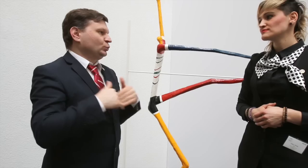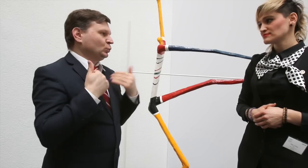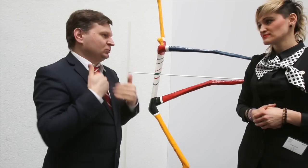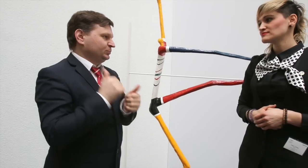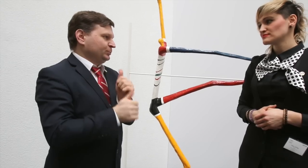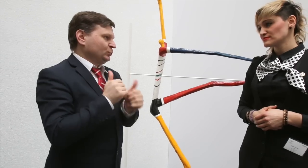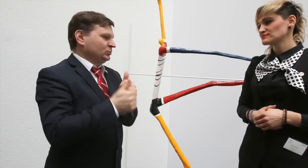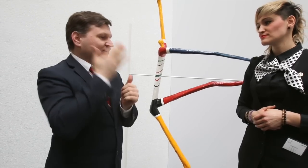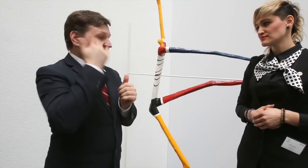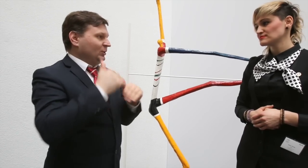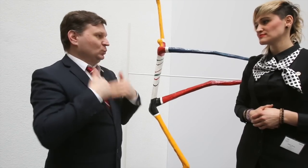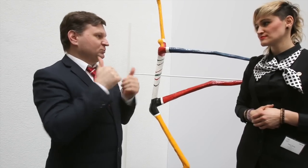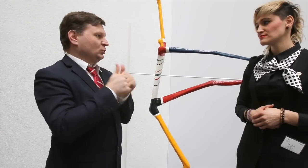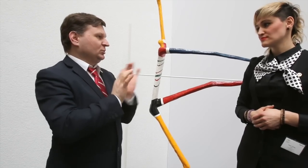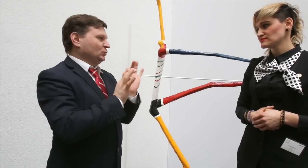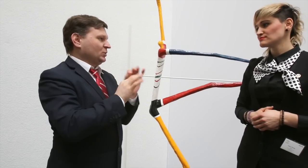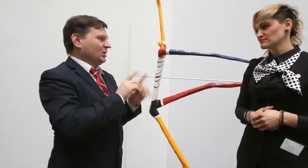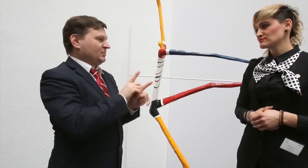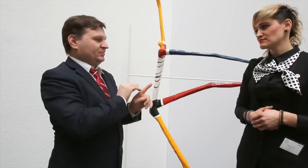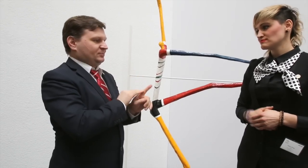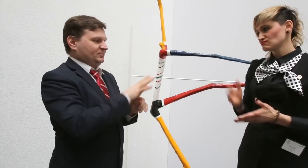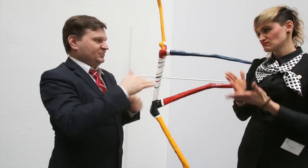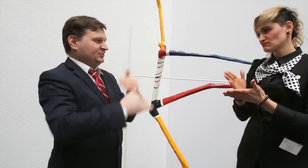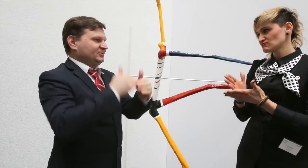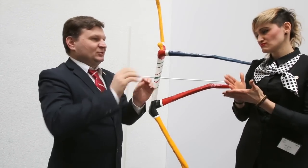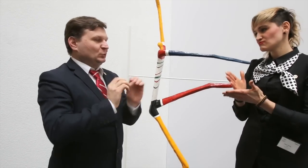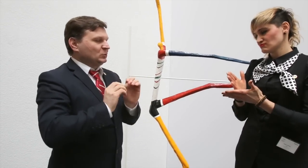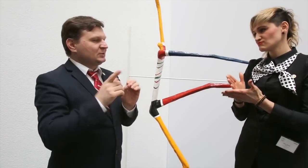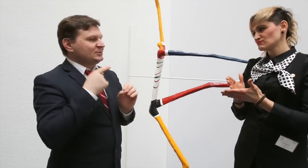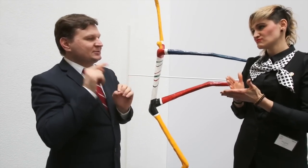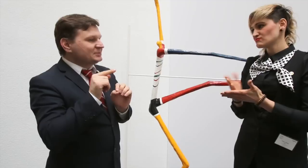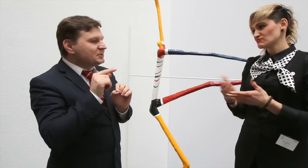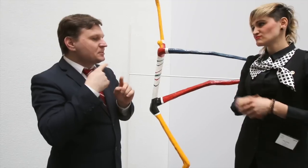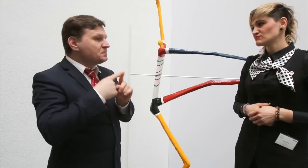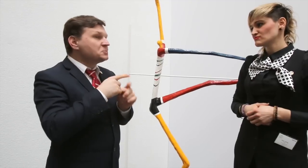One was funding for youth sports, as there are none.